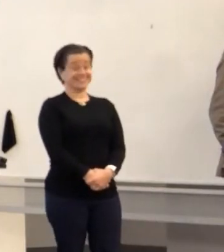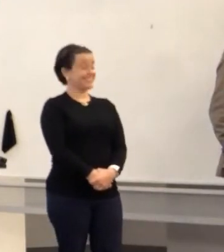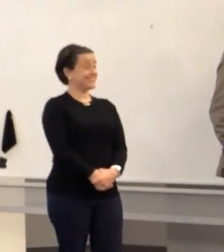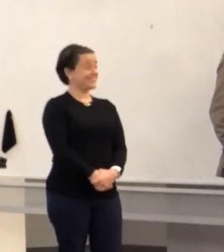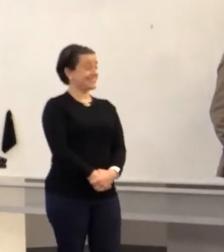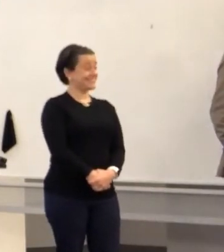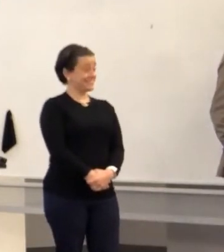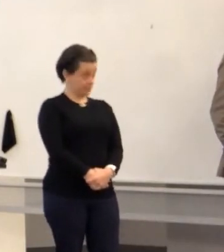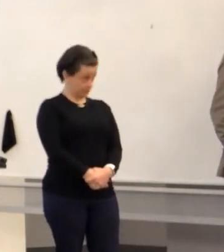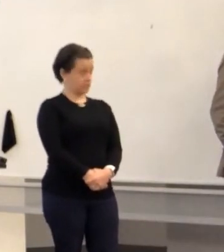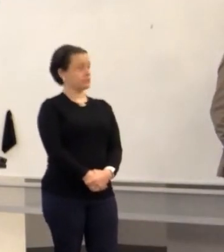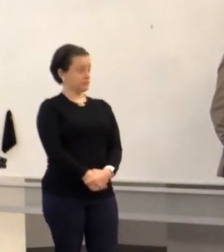was another one in medicine.